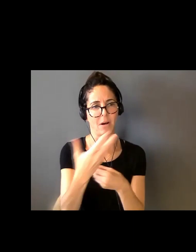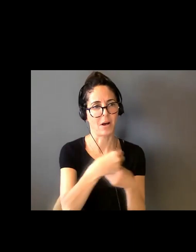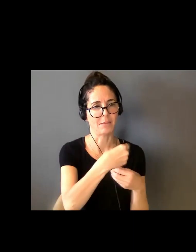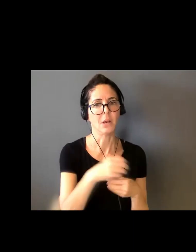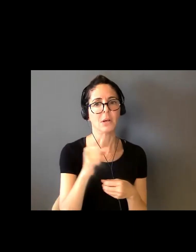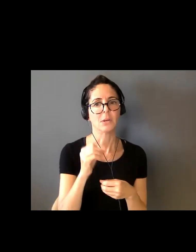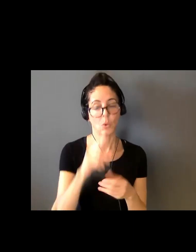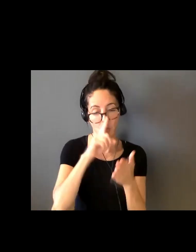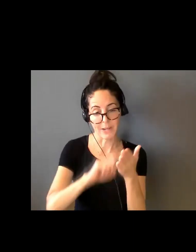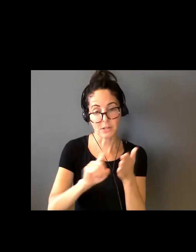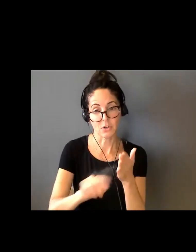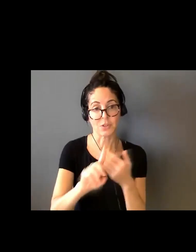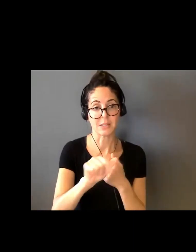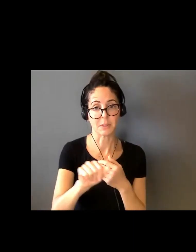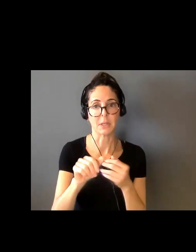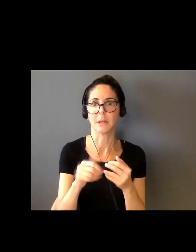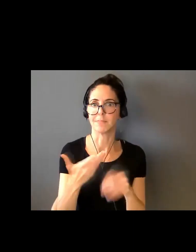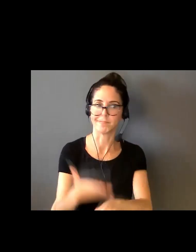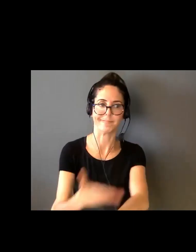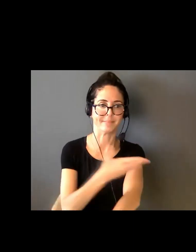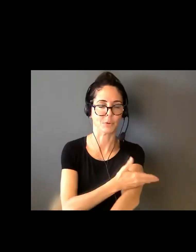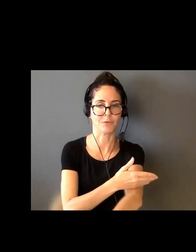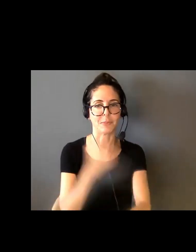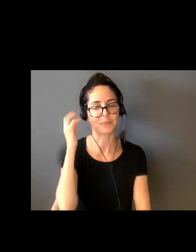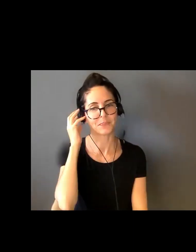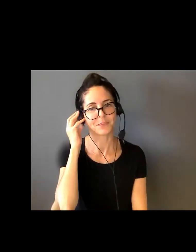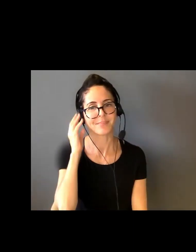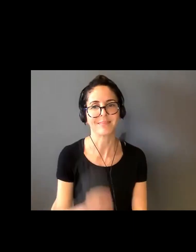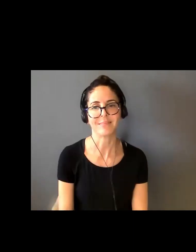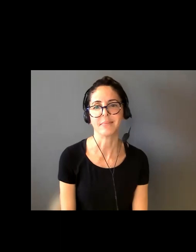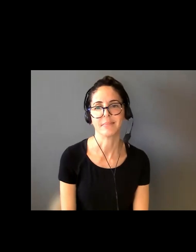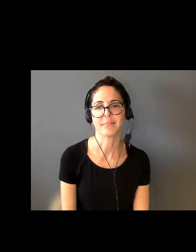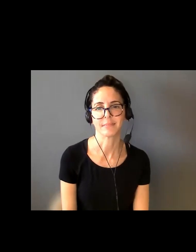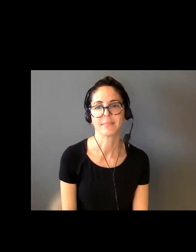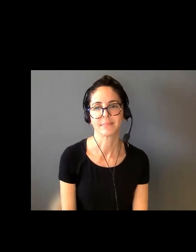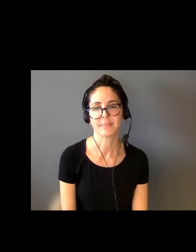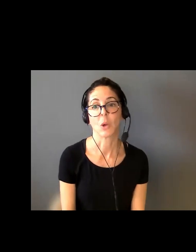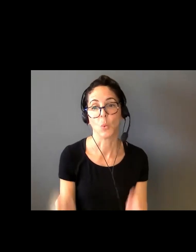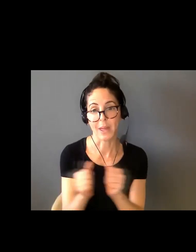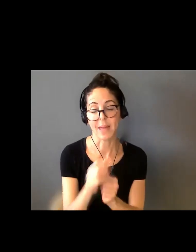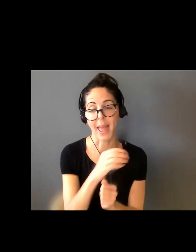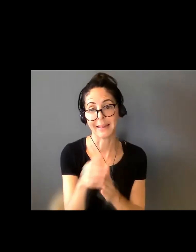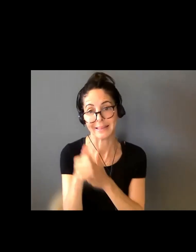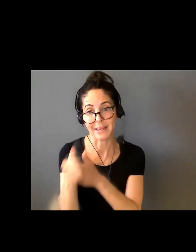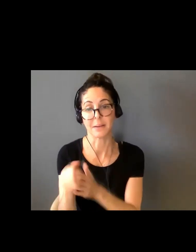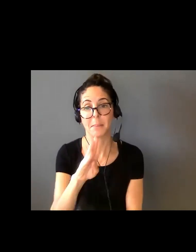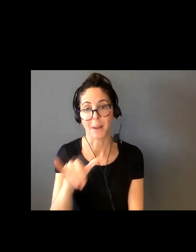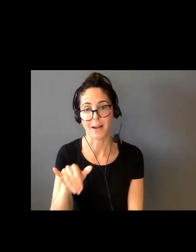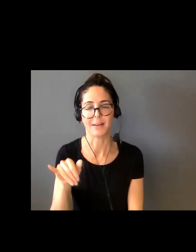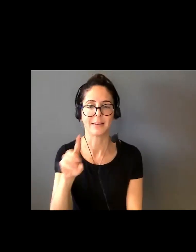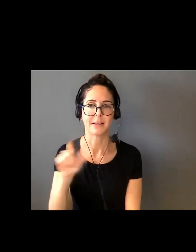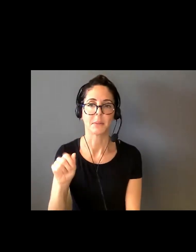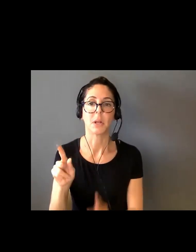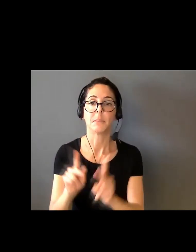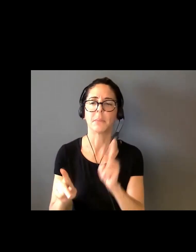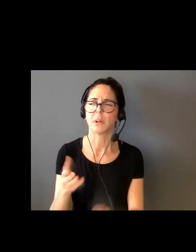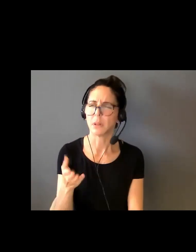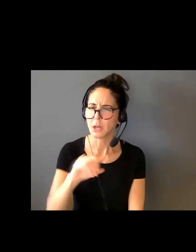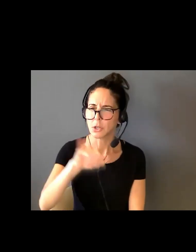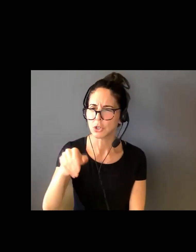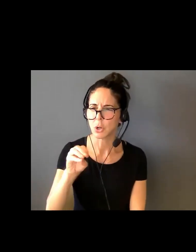research alongside and spearheaded by disabled people. And then Joseph might be potentially our